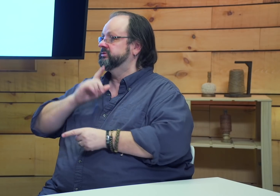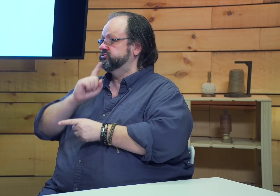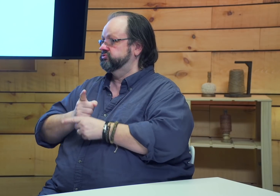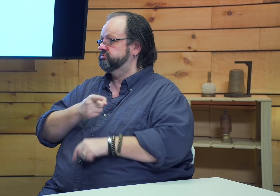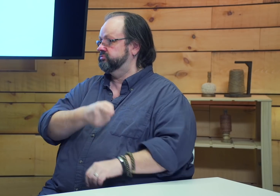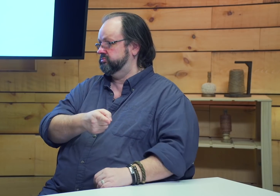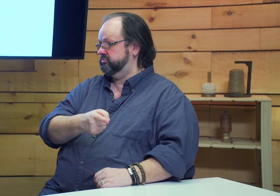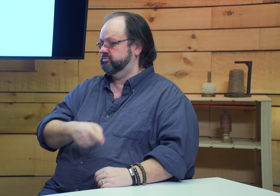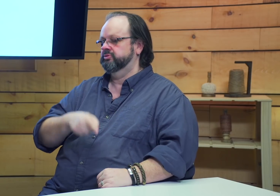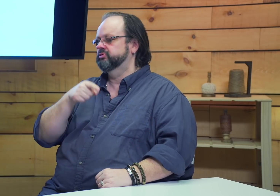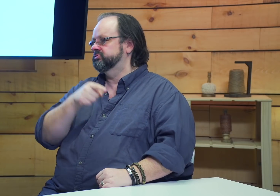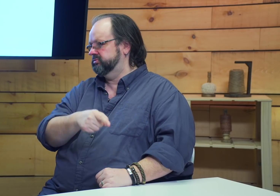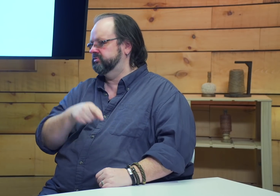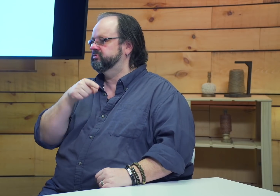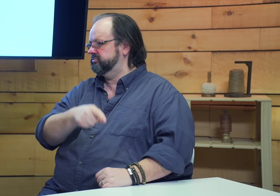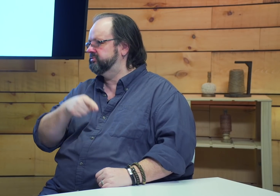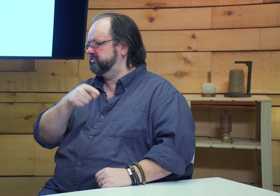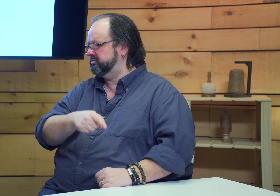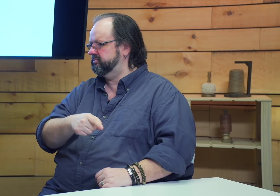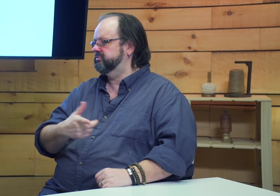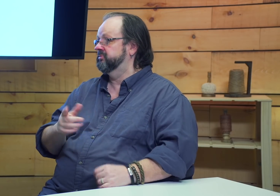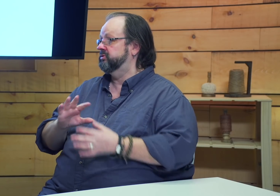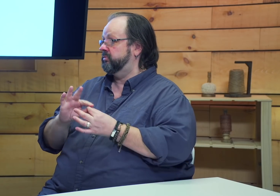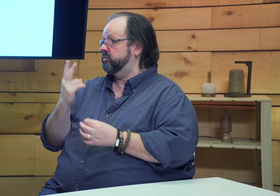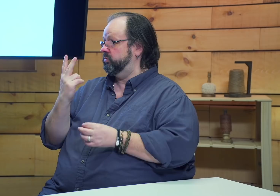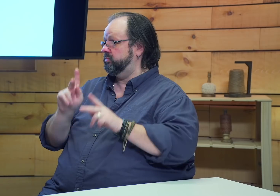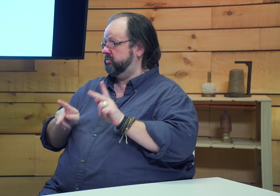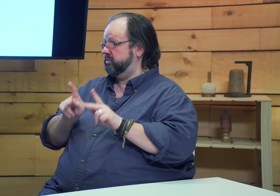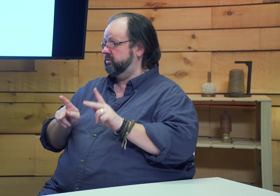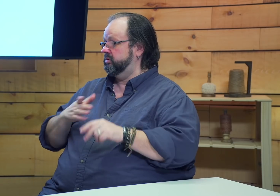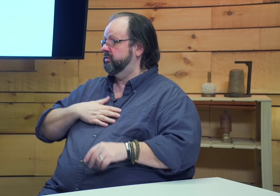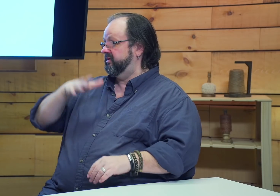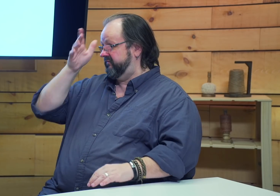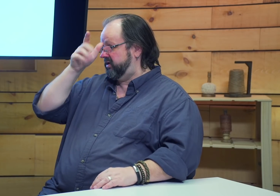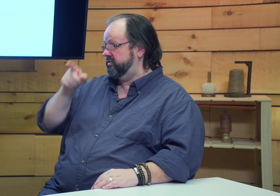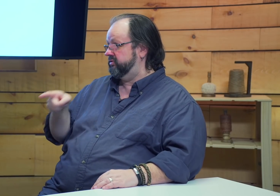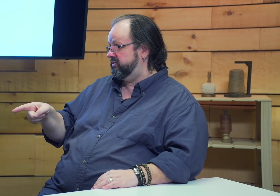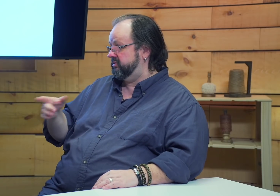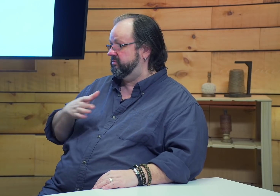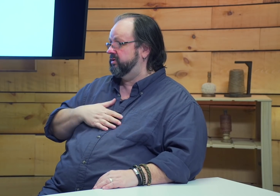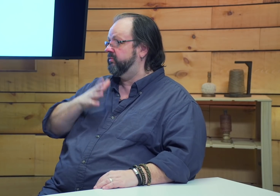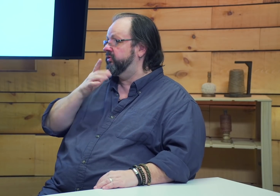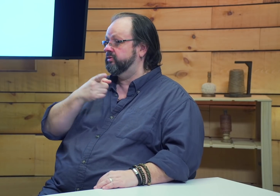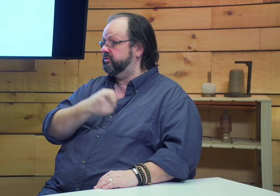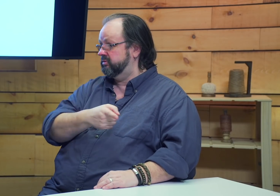Show my sister, there, then you can keep pointing there when referring to your sister. If you're talking about two people, for example, my father, there and my mother, there.